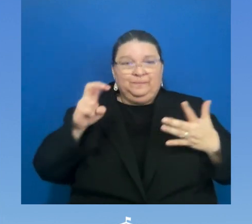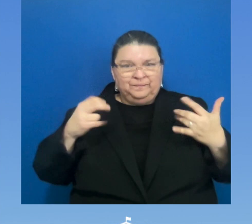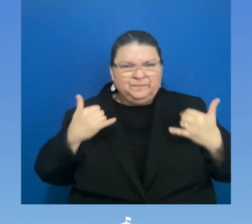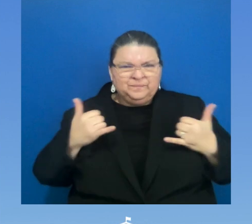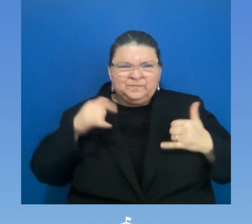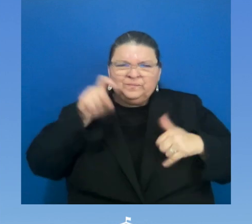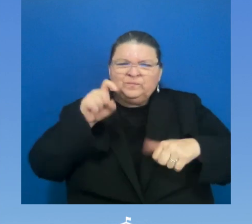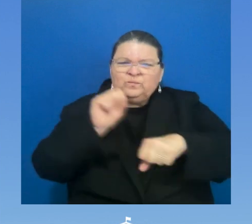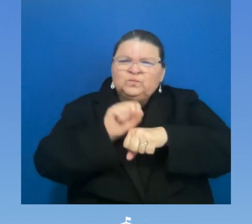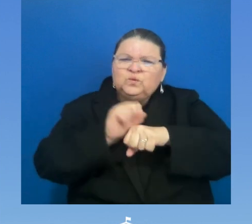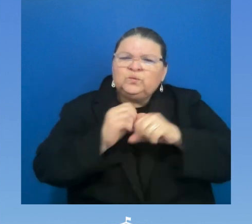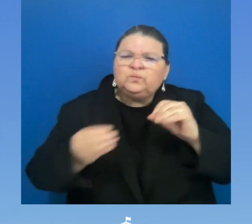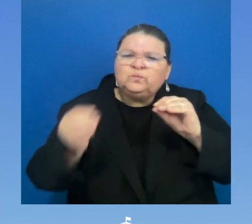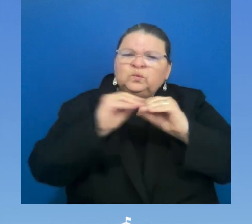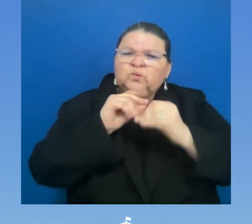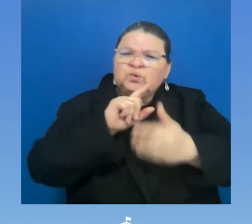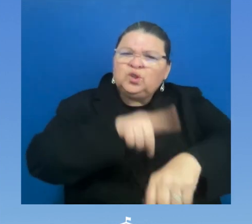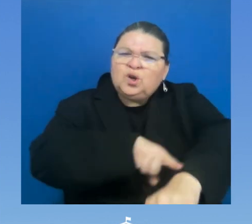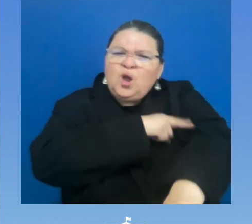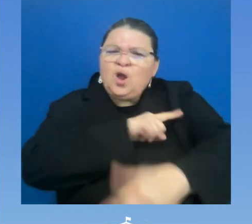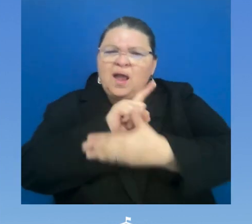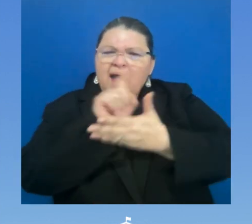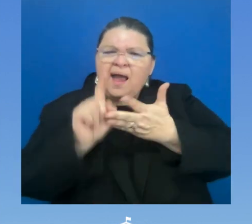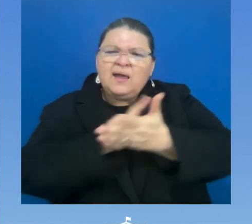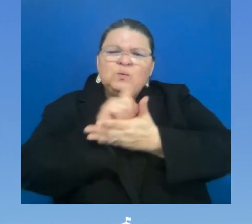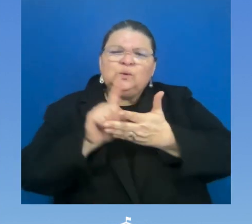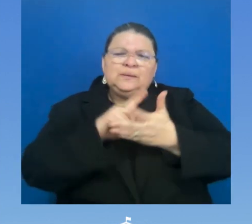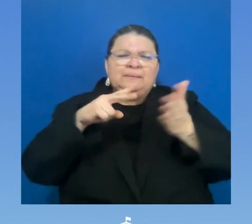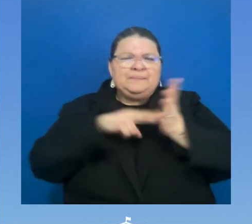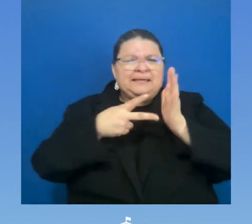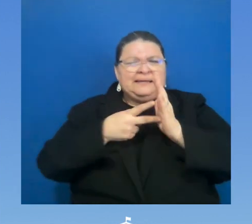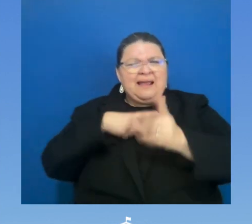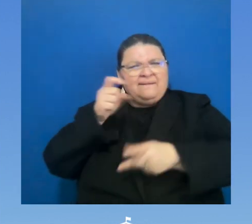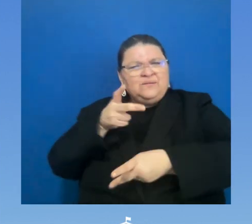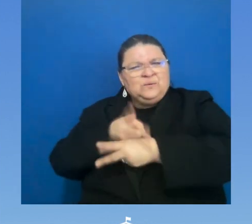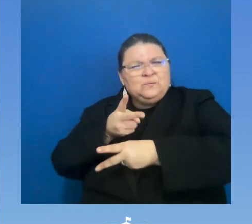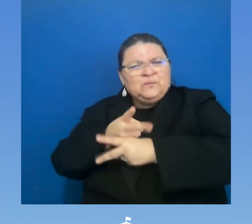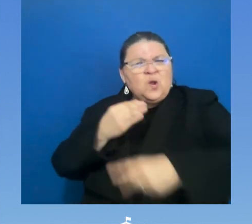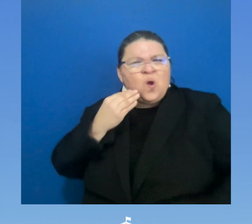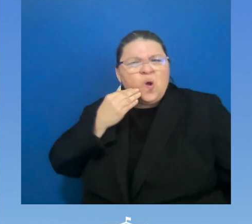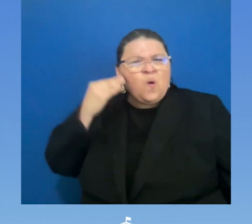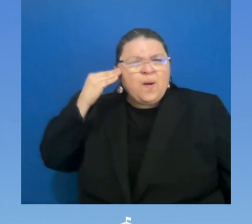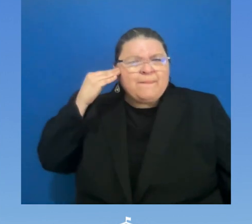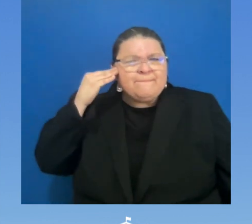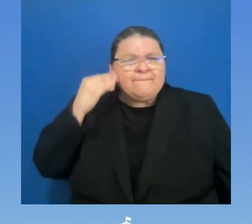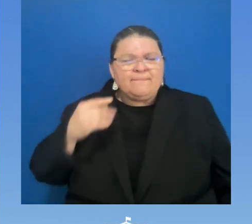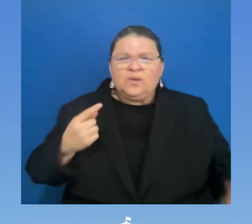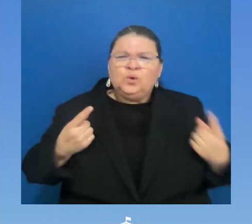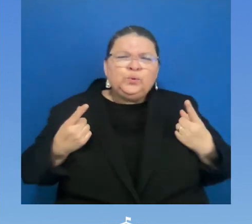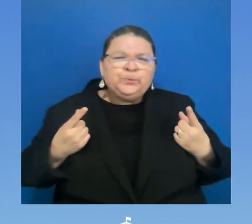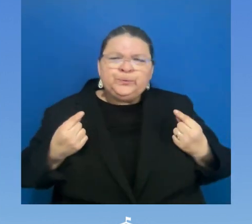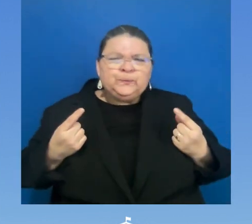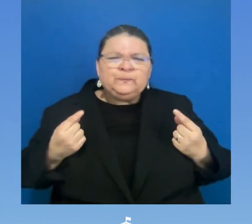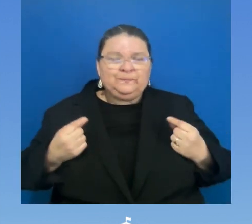This has a disproportionate effect on women who often bear a larger share of the childcare burden,